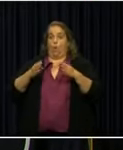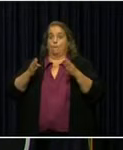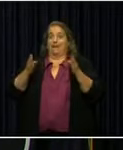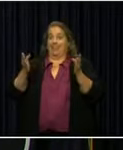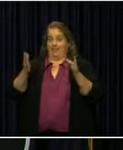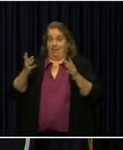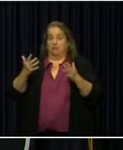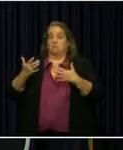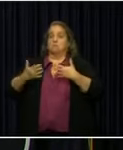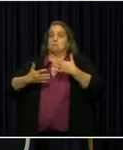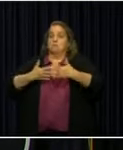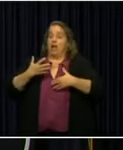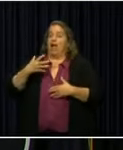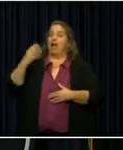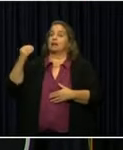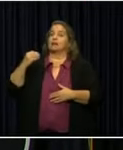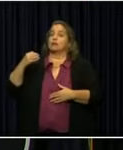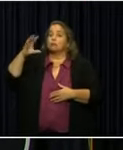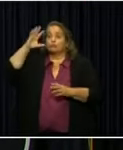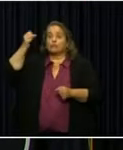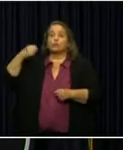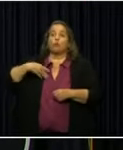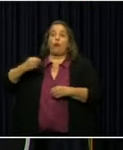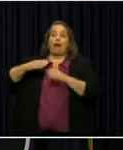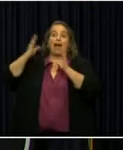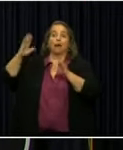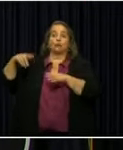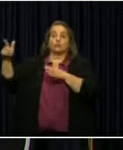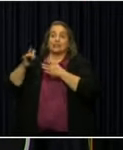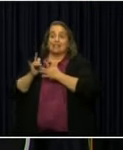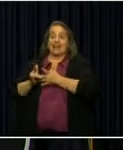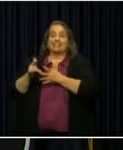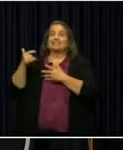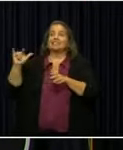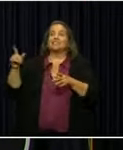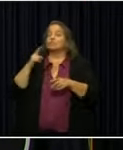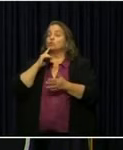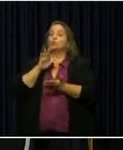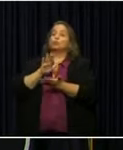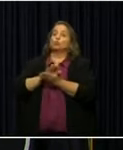THIS IS A BIG PART OF OUR PLAN